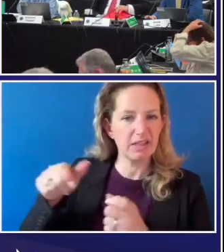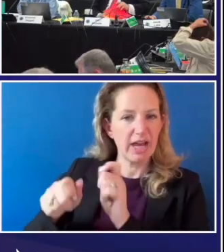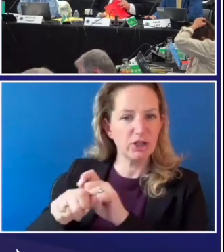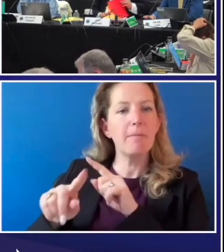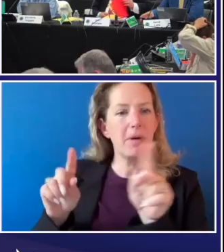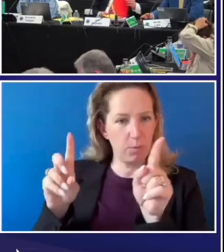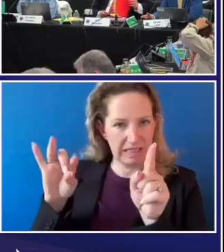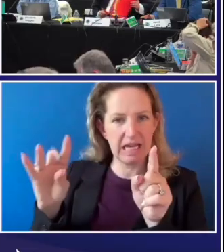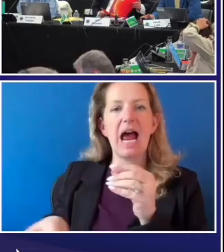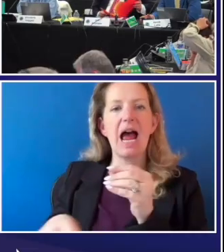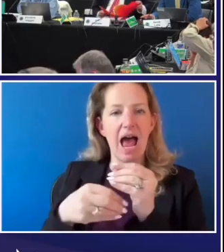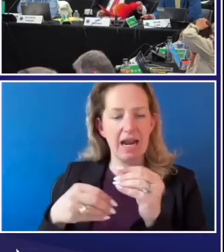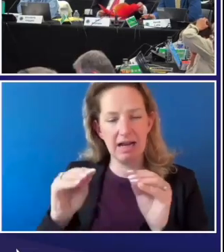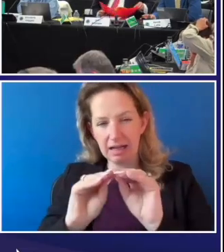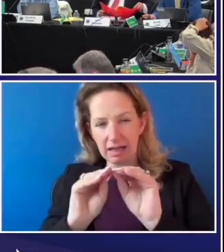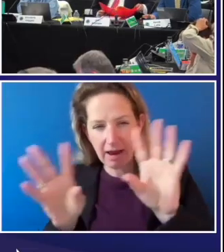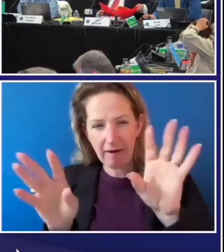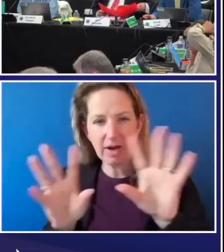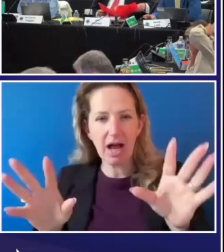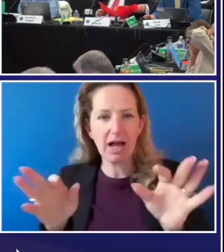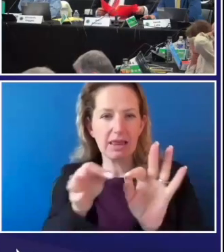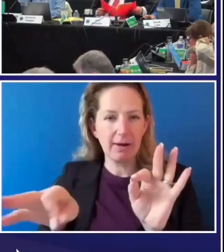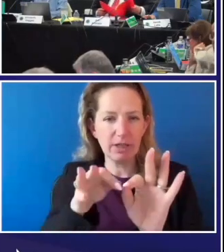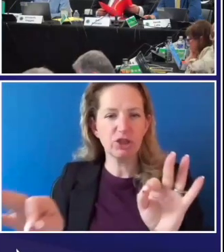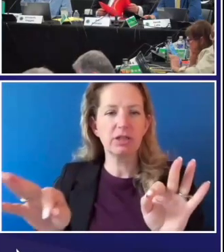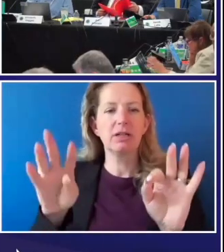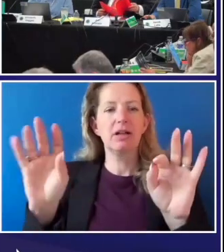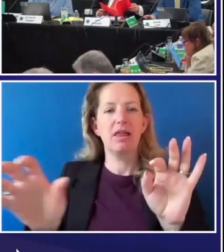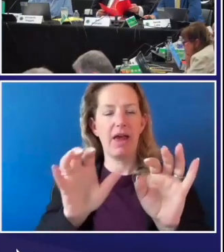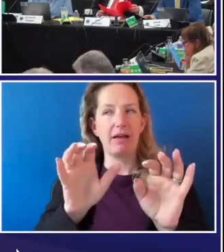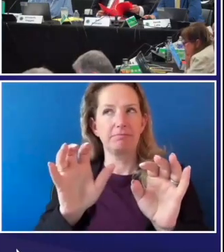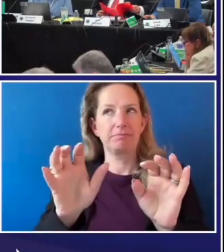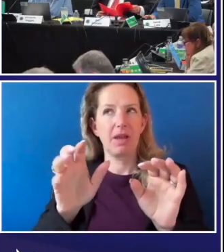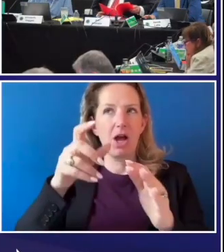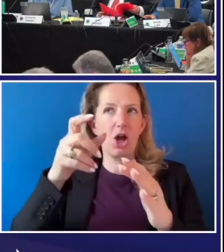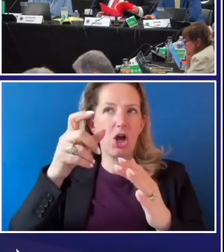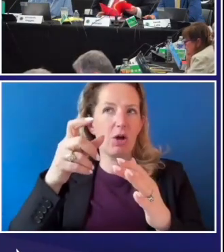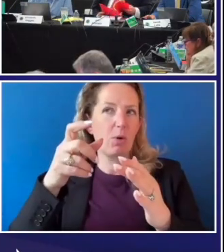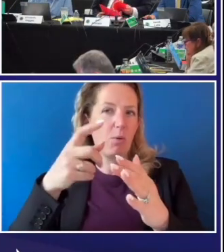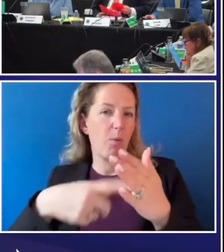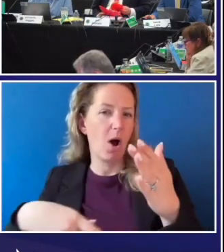there was some confusion around what cost effective means. So we added for the purpose of the paragraph. This is what this means.